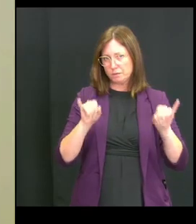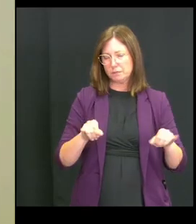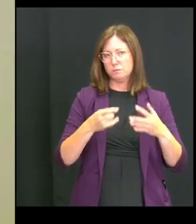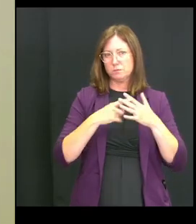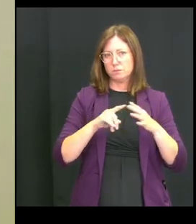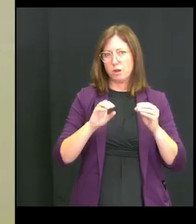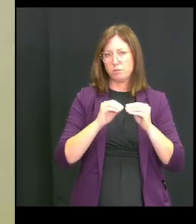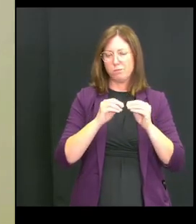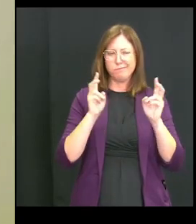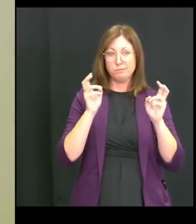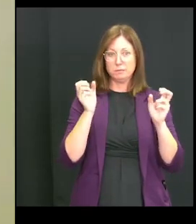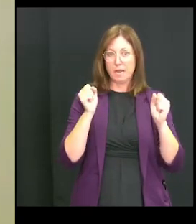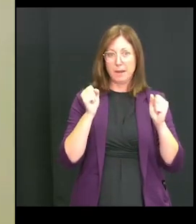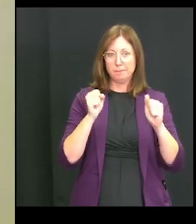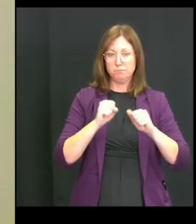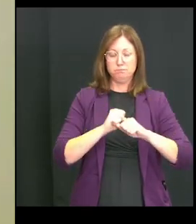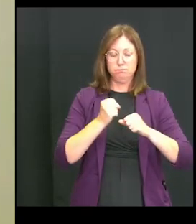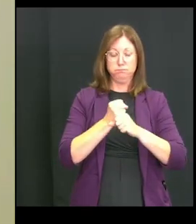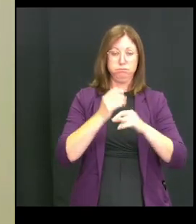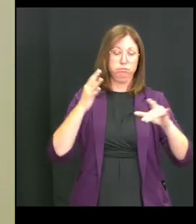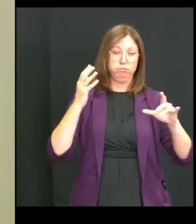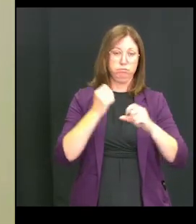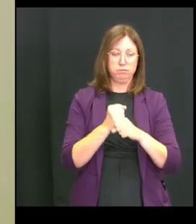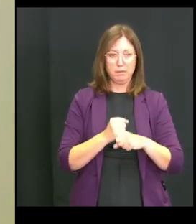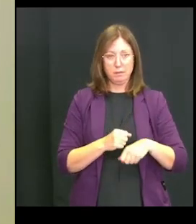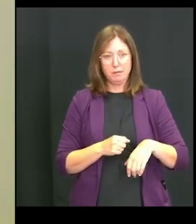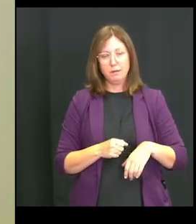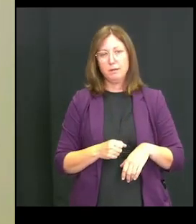That's the metaphor we all use, with the Conservative party essentially collapsing